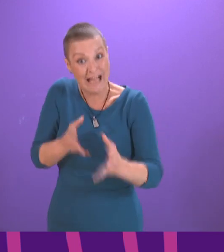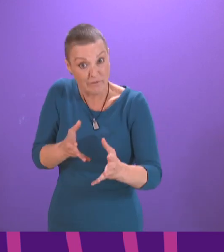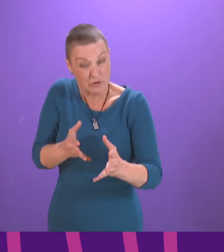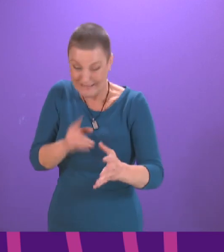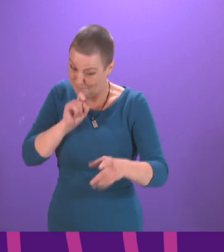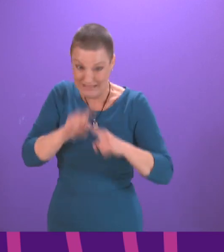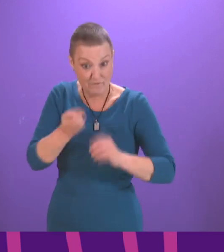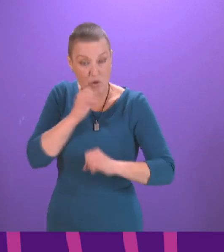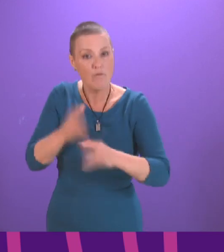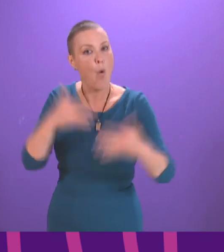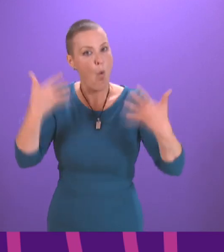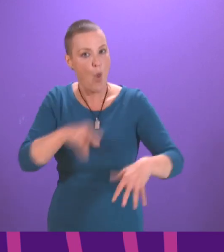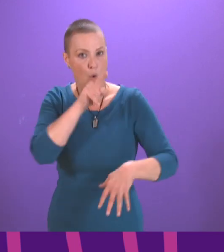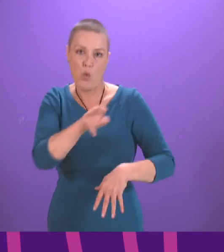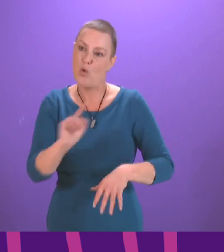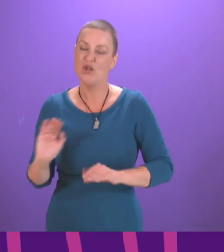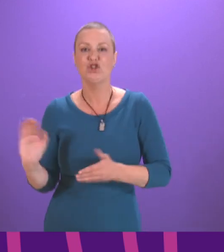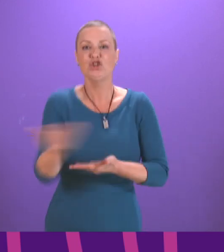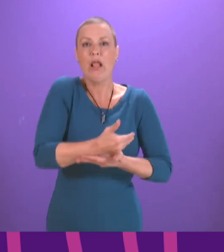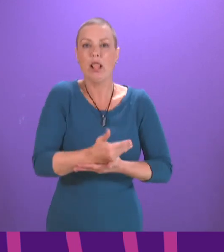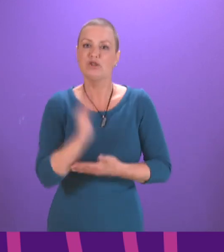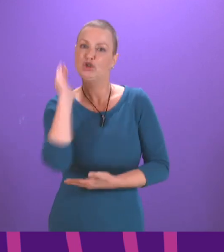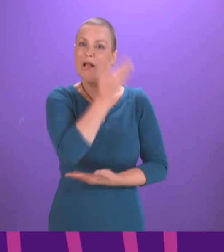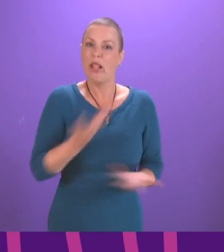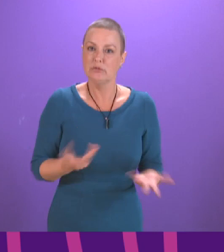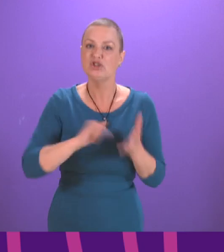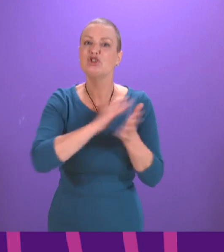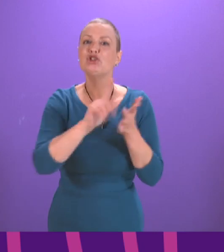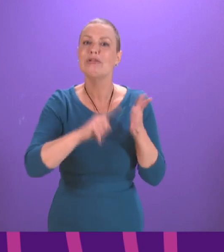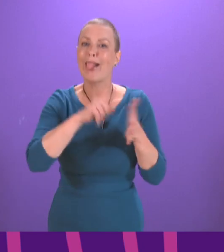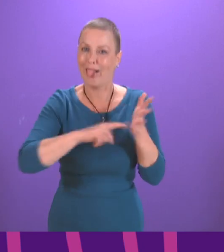in the shielding category and local authorities set up local arrangements to make sure that